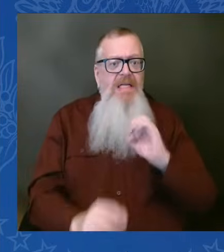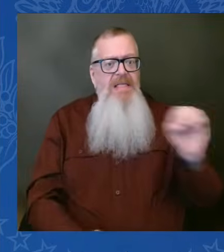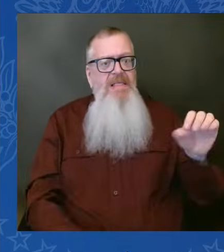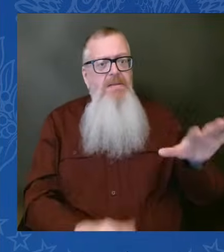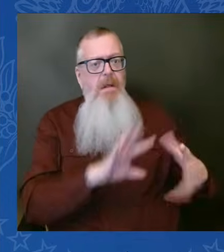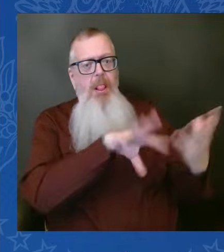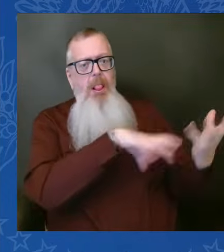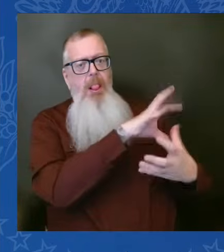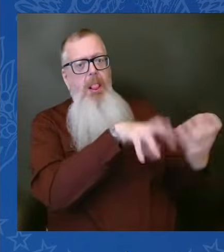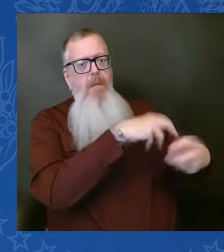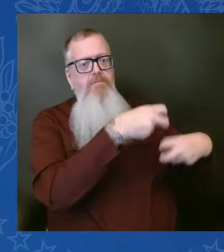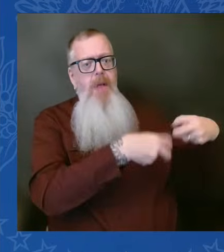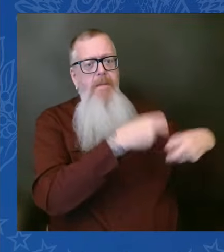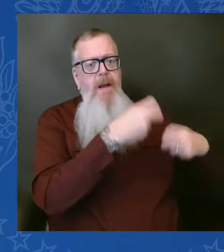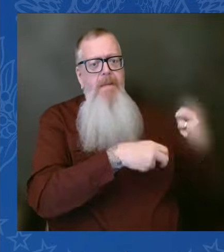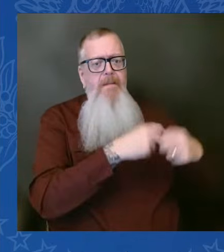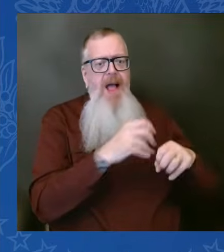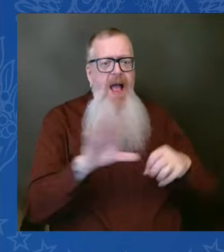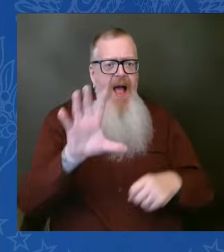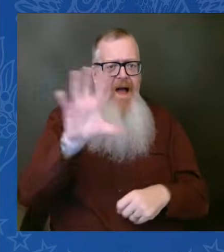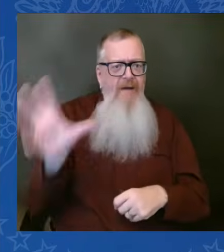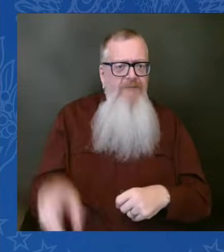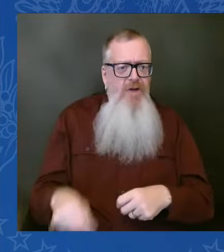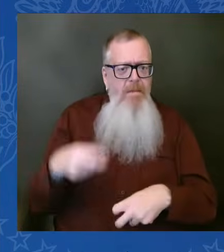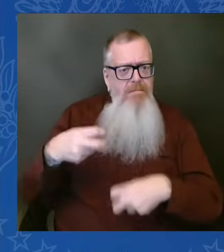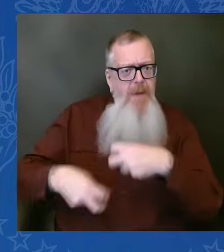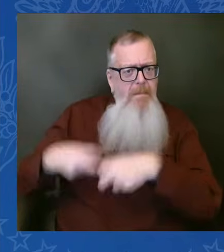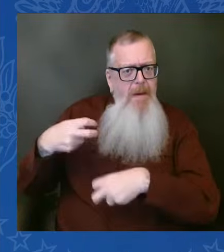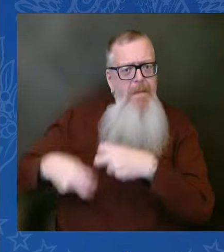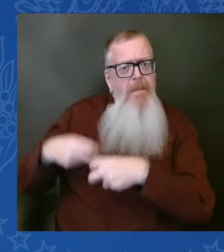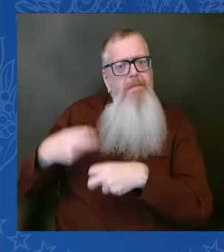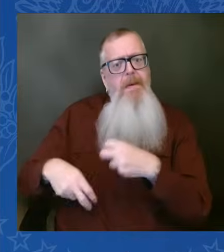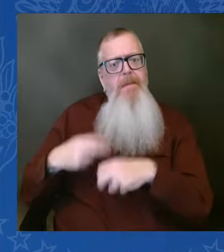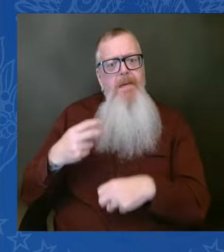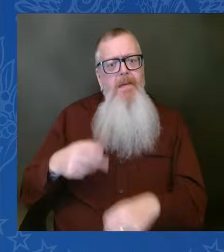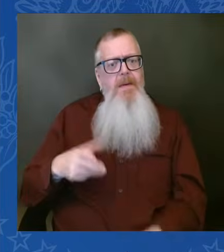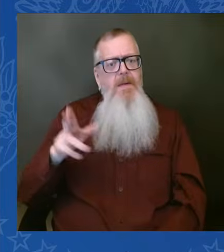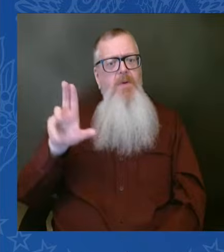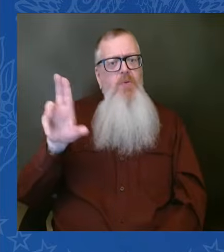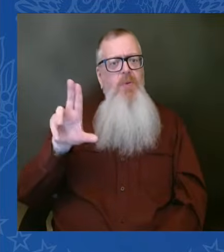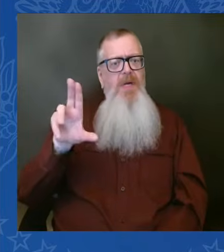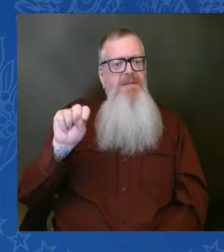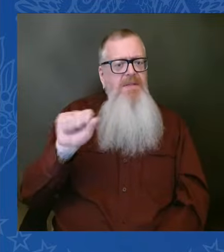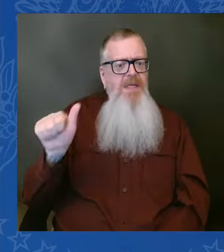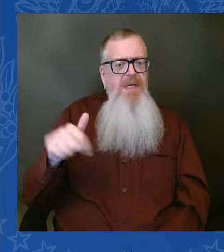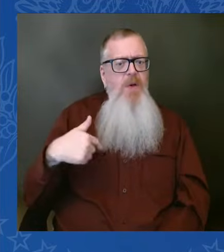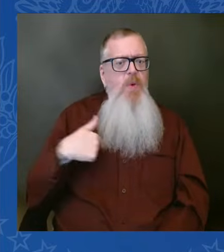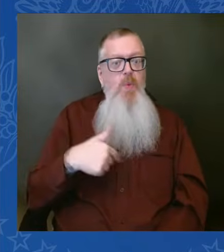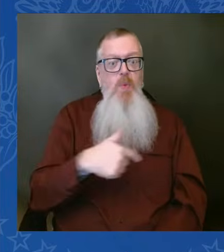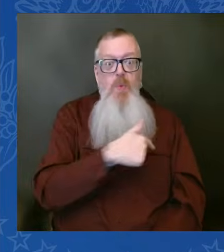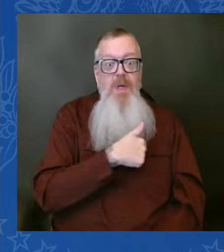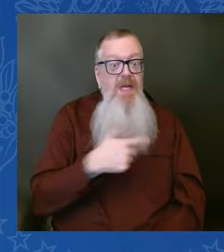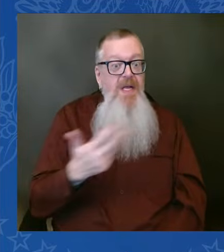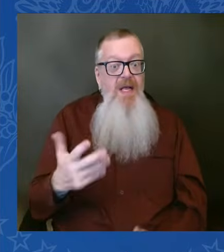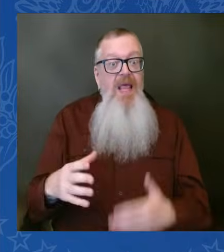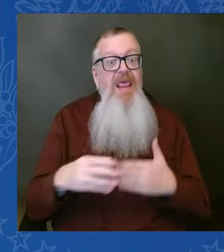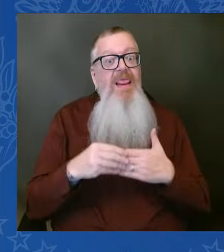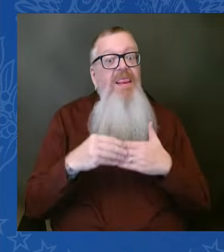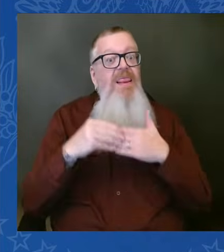We, the United States, lead the world. And you all are extre- -- extremely experienced women and men.